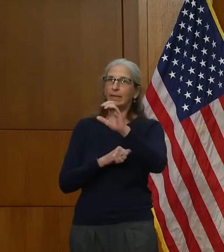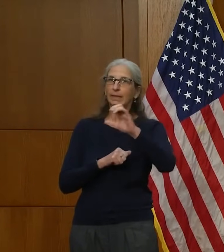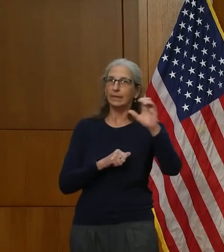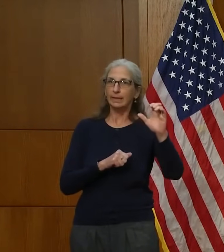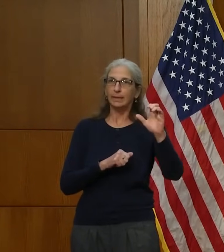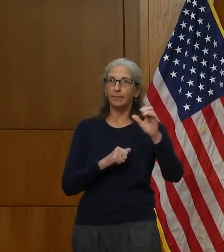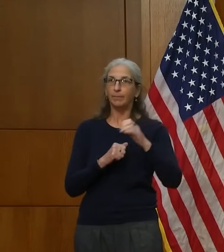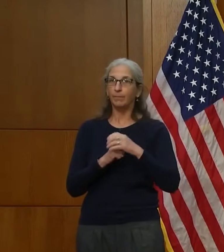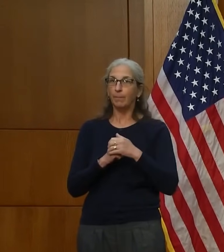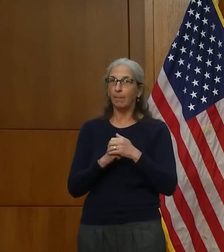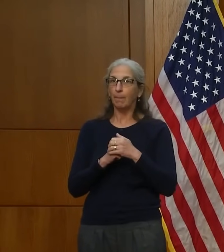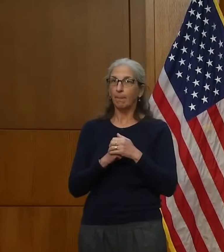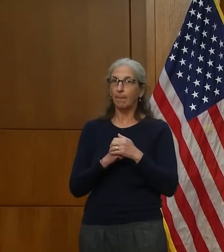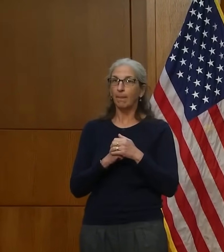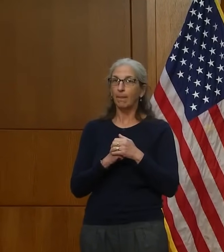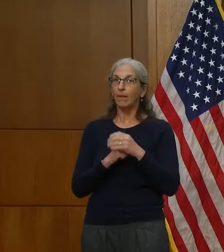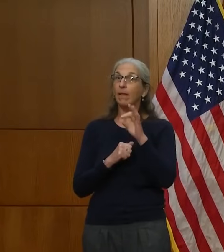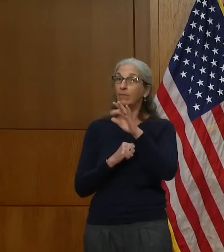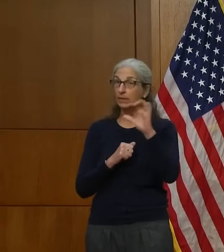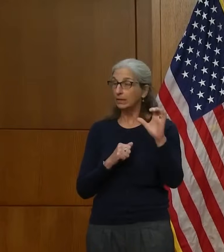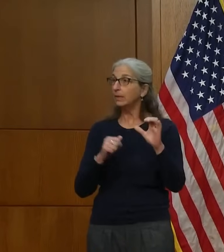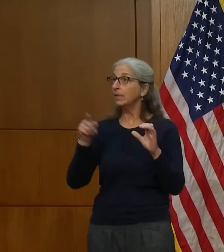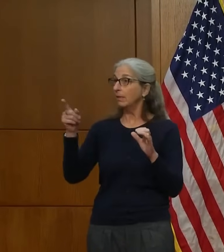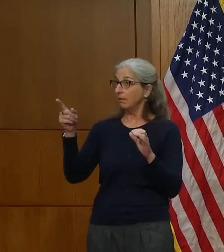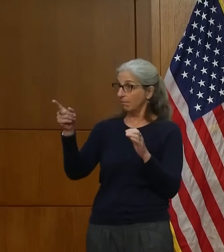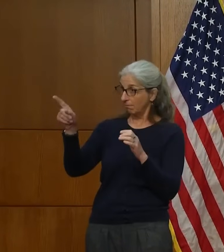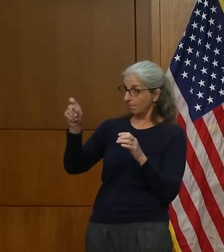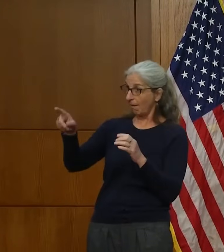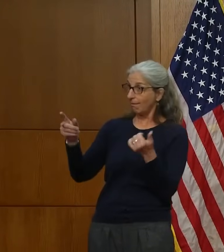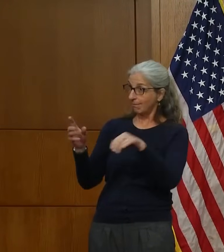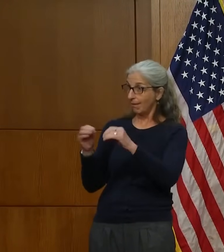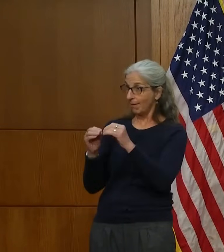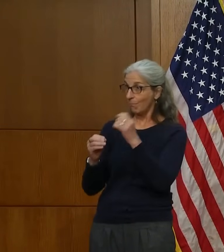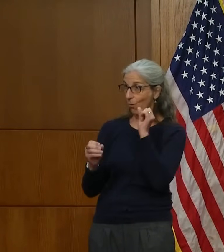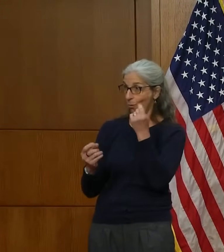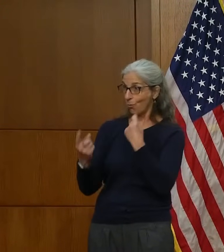LEFT THE FCC TO GO TO. THANK